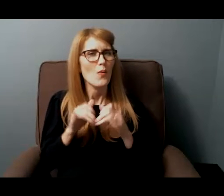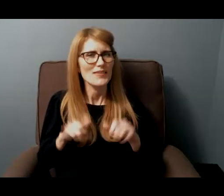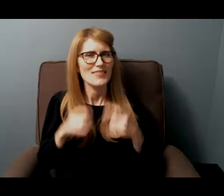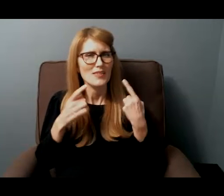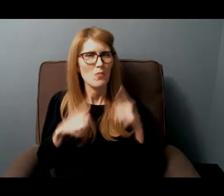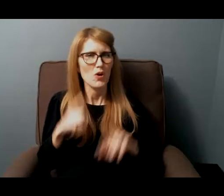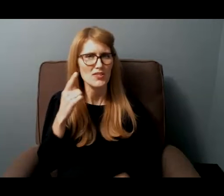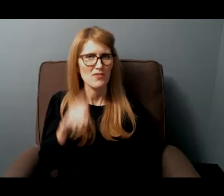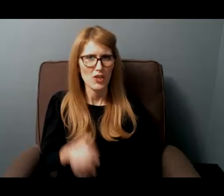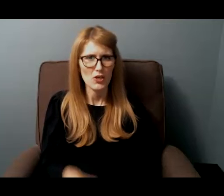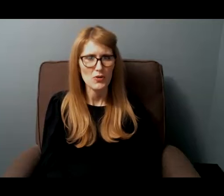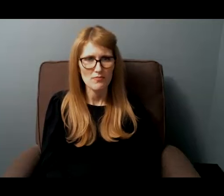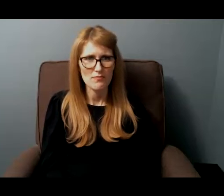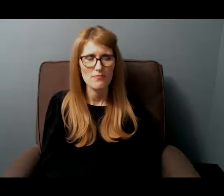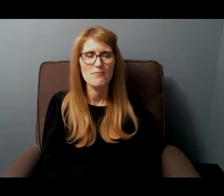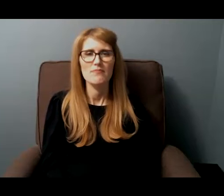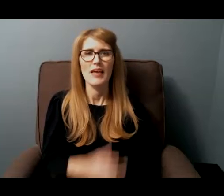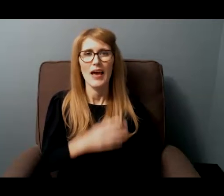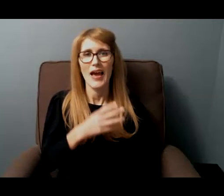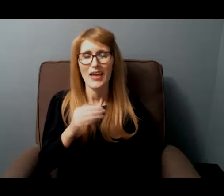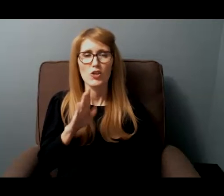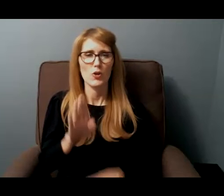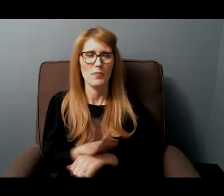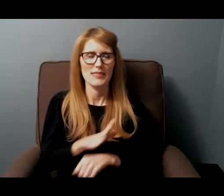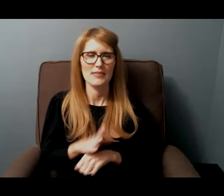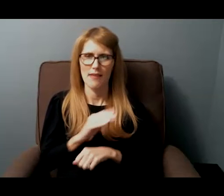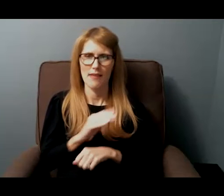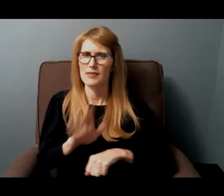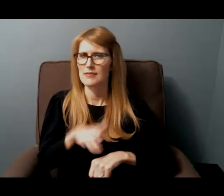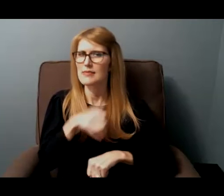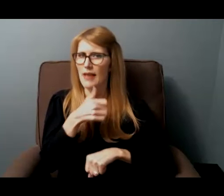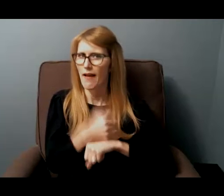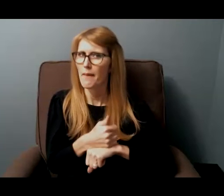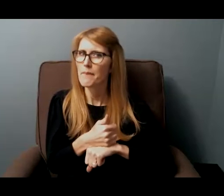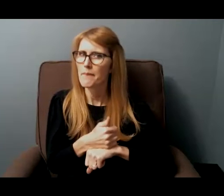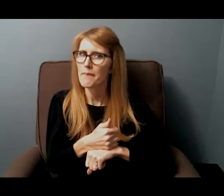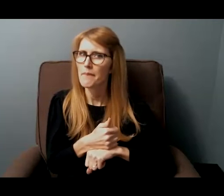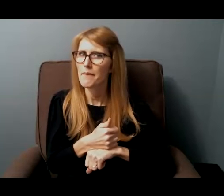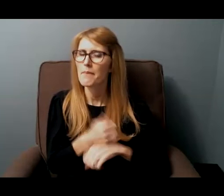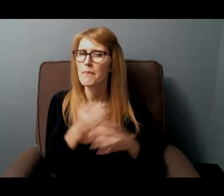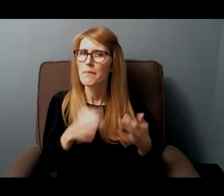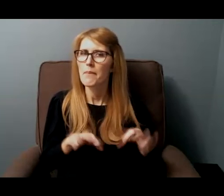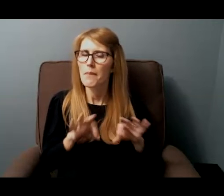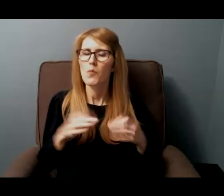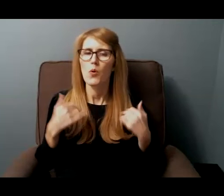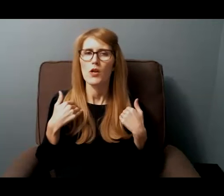given you and your business, and get that set up so that you have a good set of books. You've